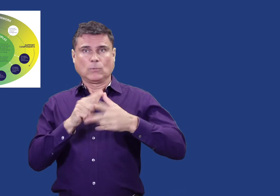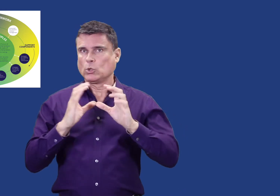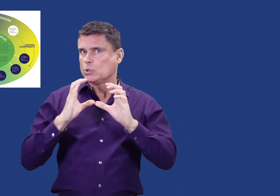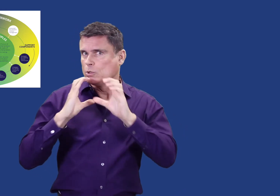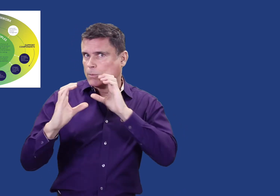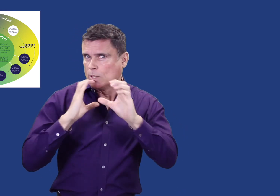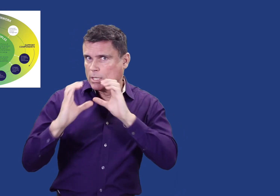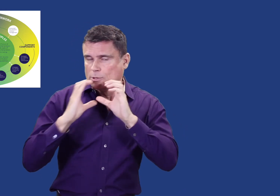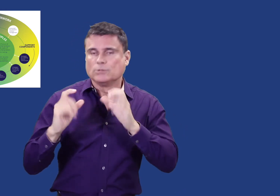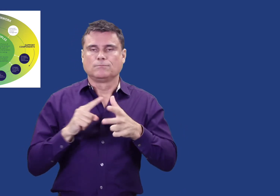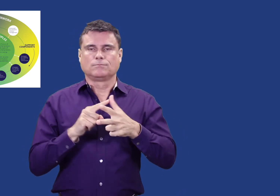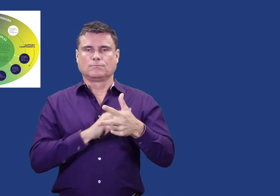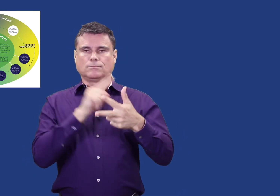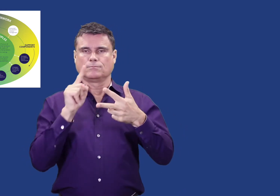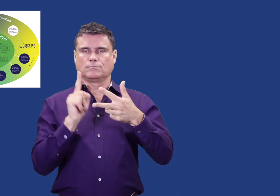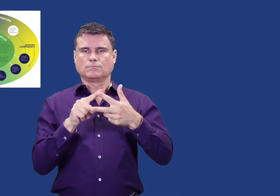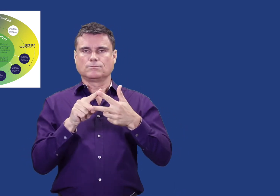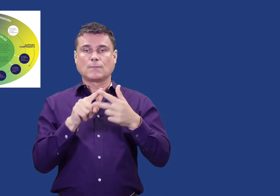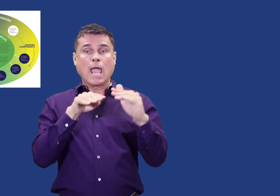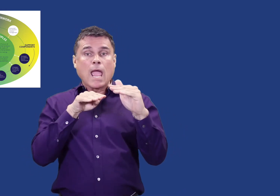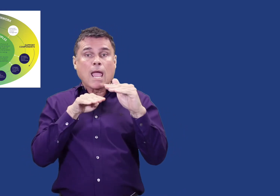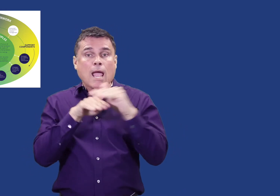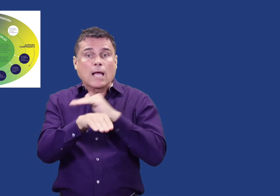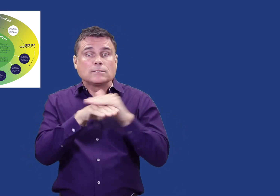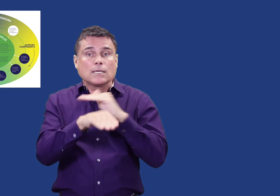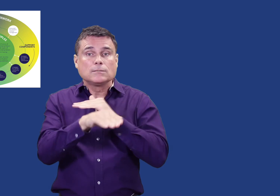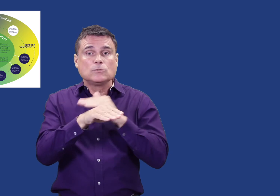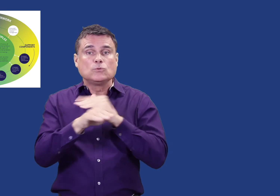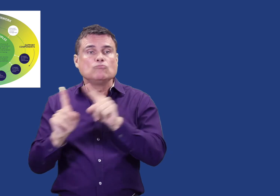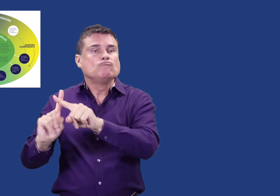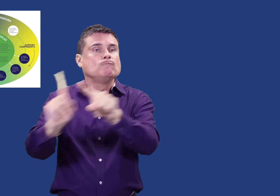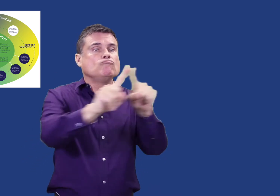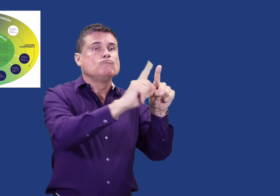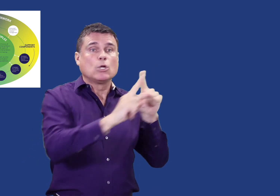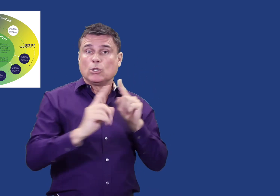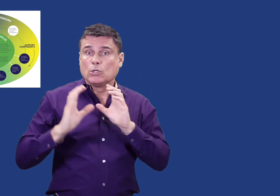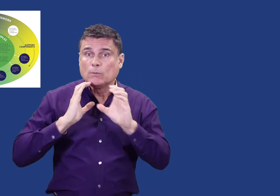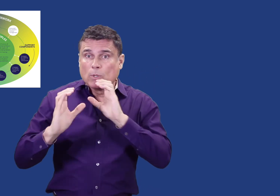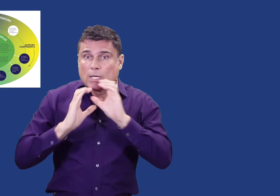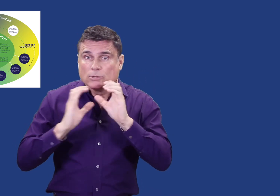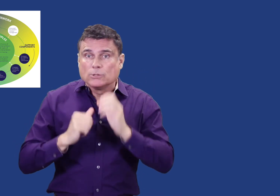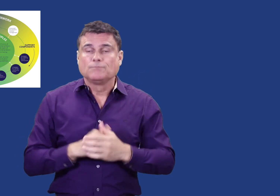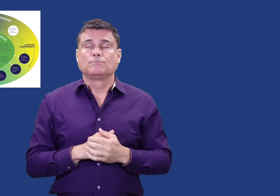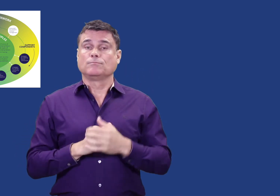1. COMMUNICATION 2. ACCESS TO COMMUNICATION